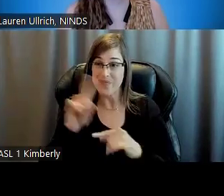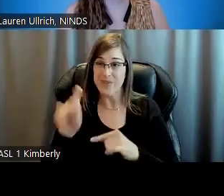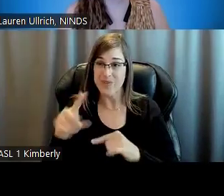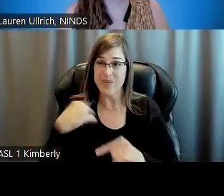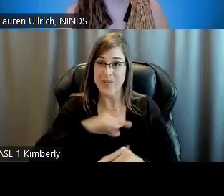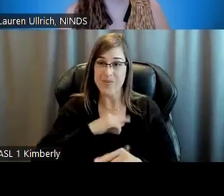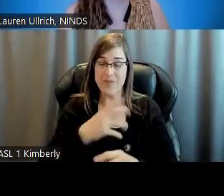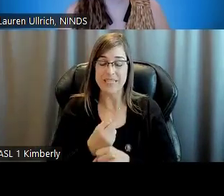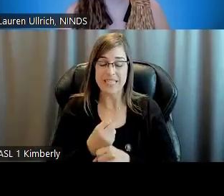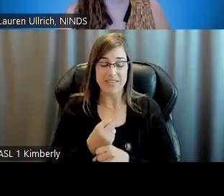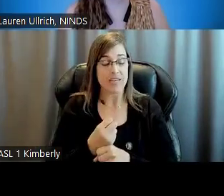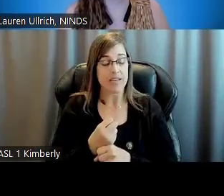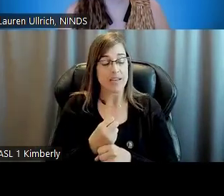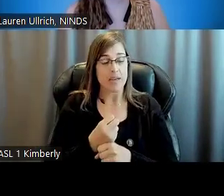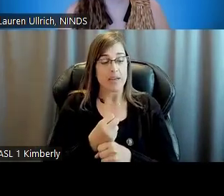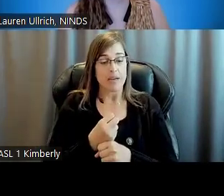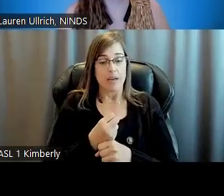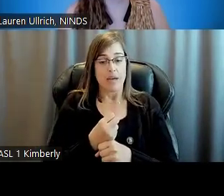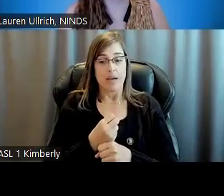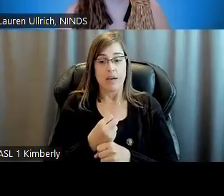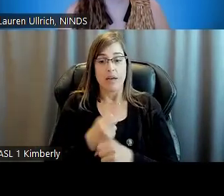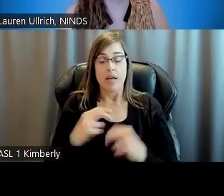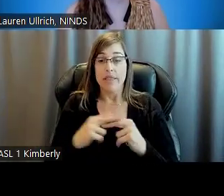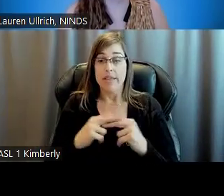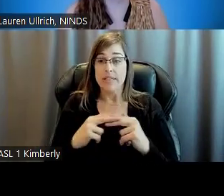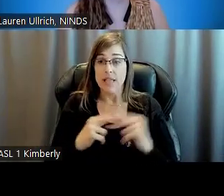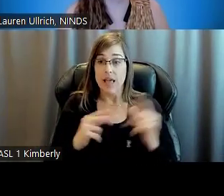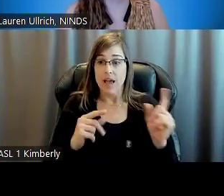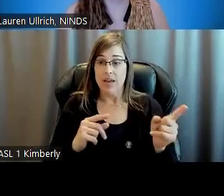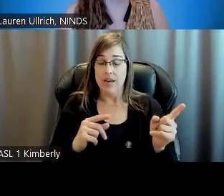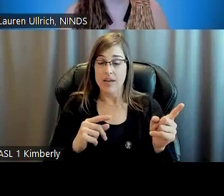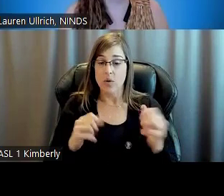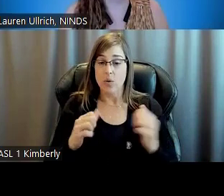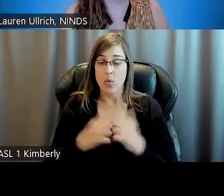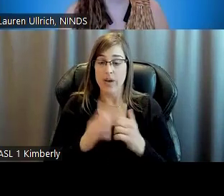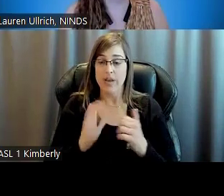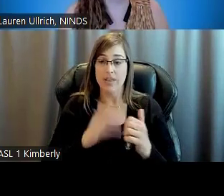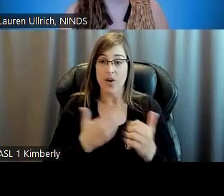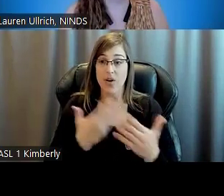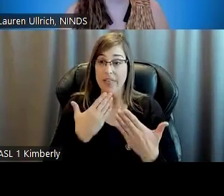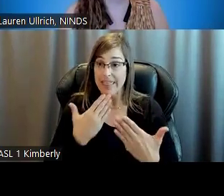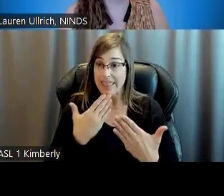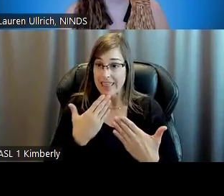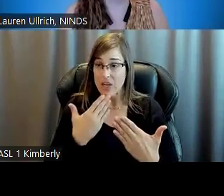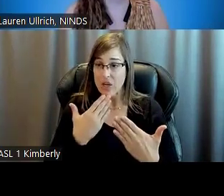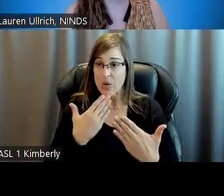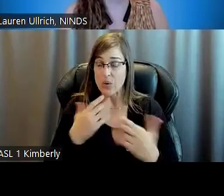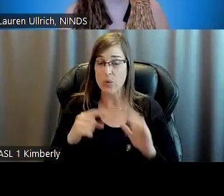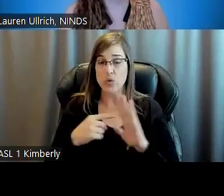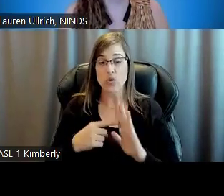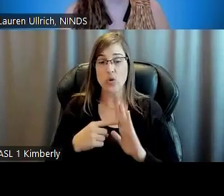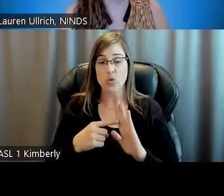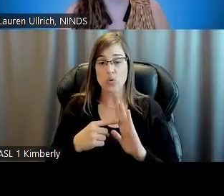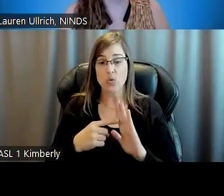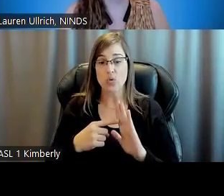The slide with our thank-you shows their e-mail.